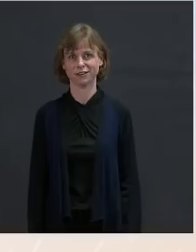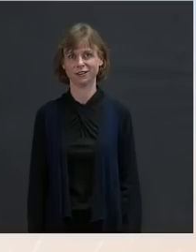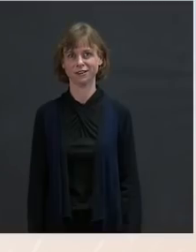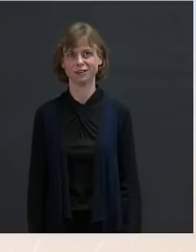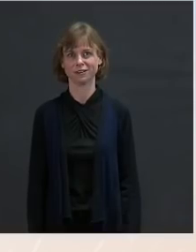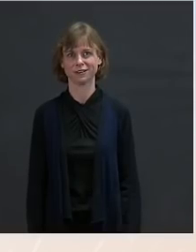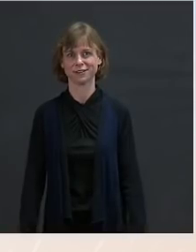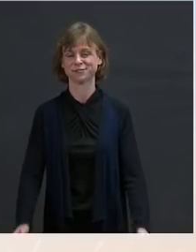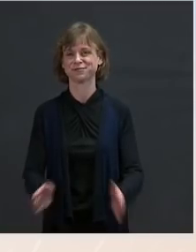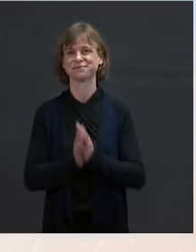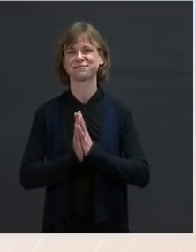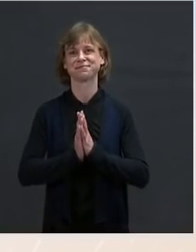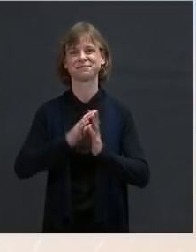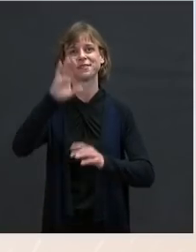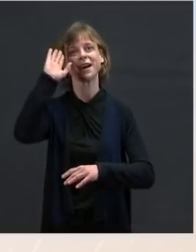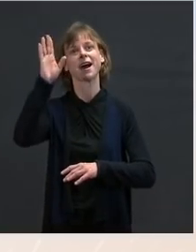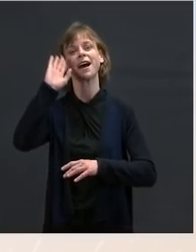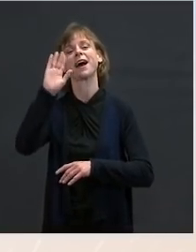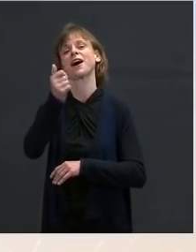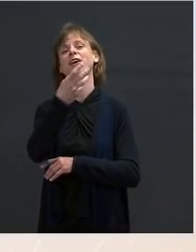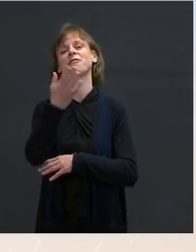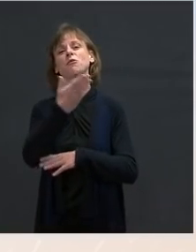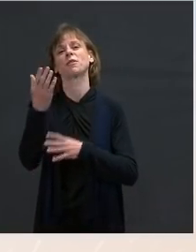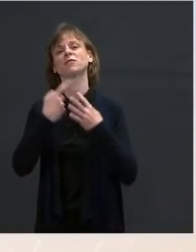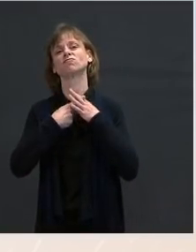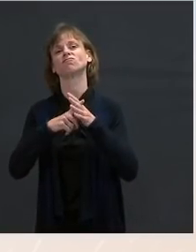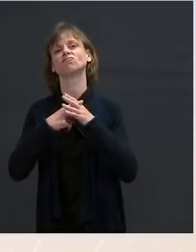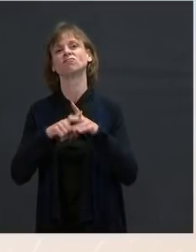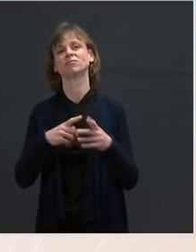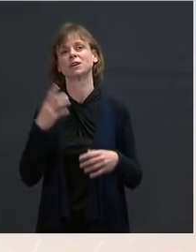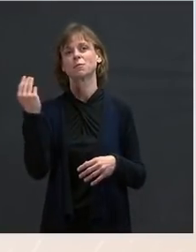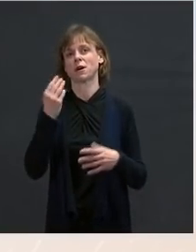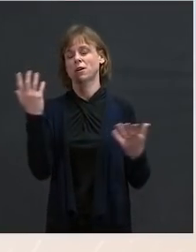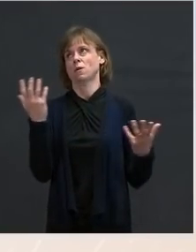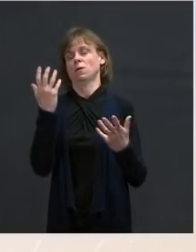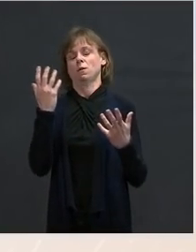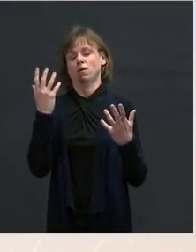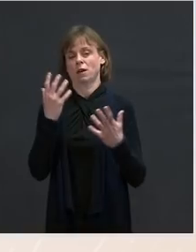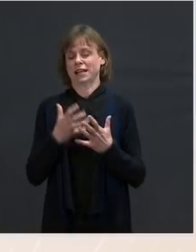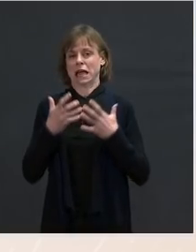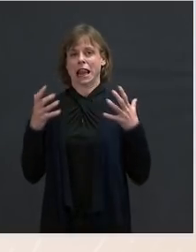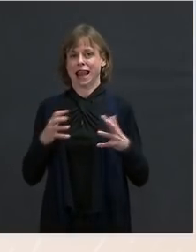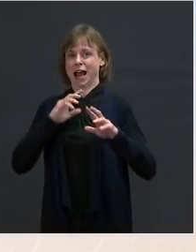Ms. Psaki: Hi, everyone. Okay, a couple things at the top. Mondays, there's always a lot to report. I'm sure you feel that way.